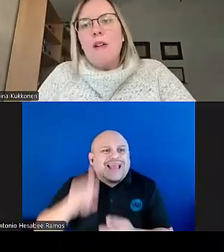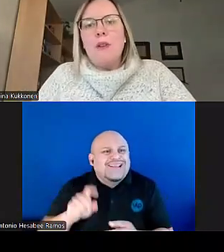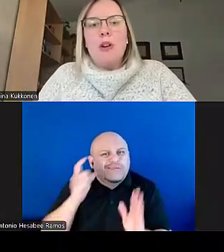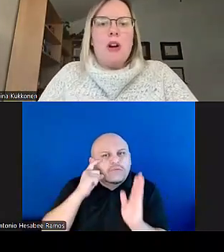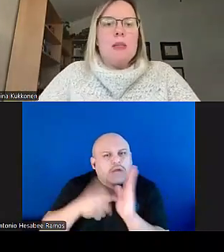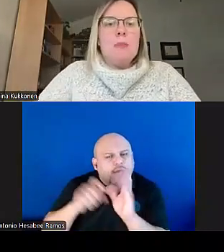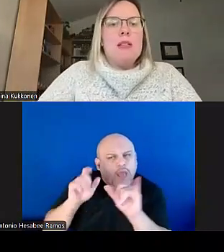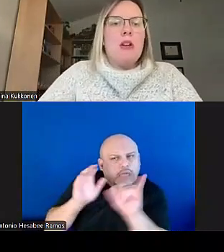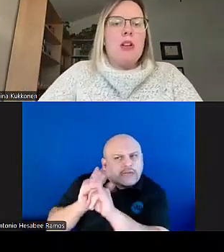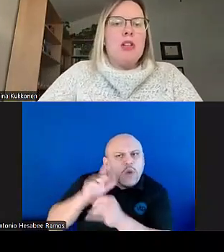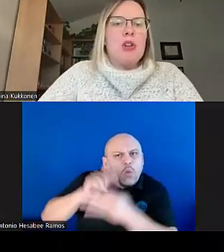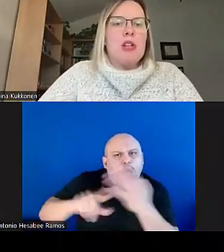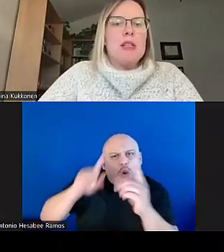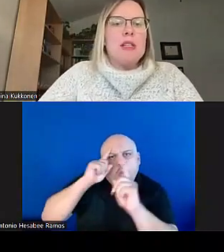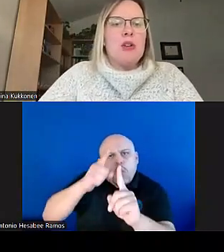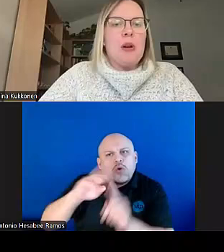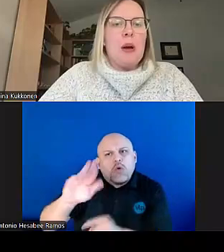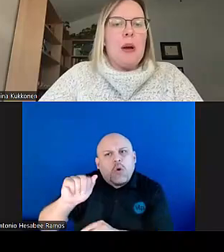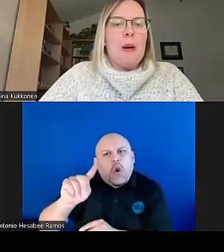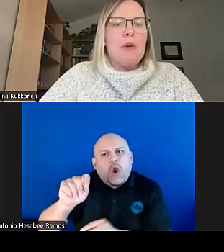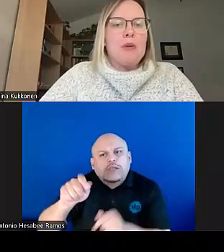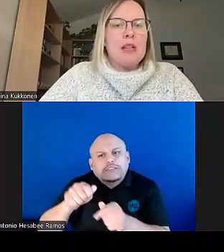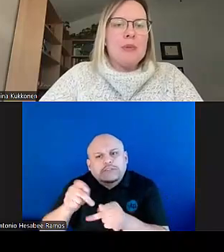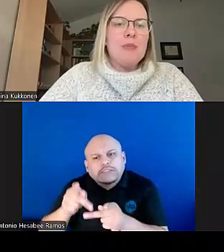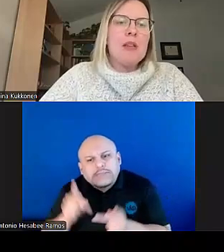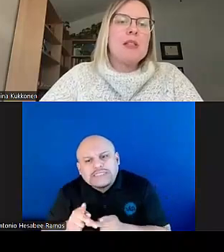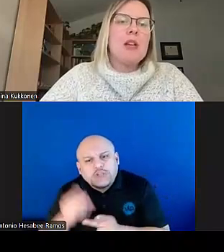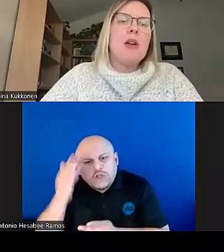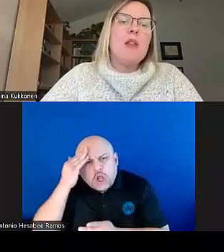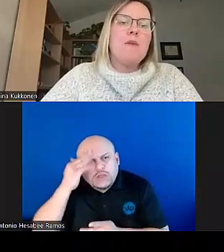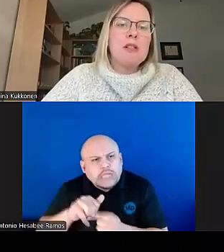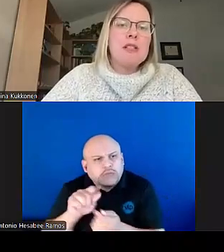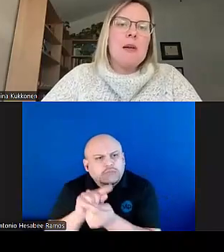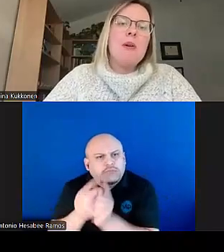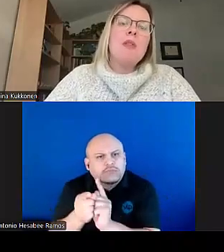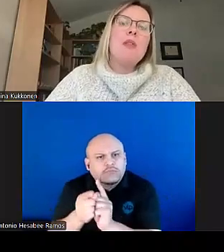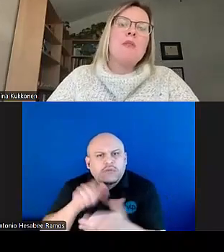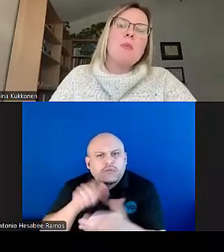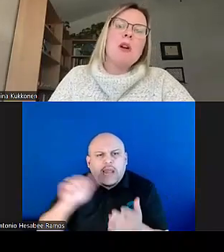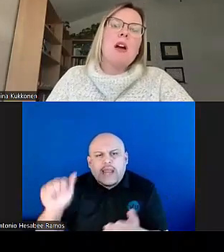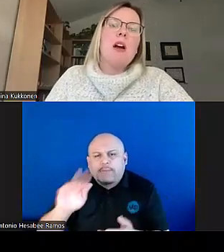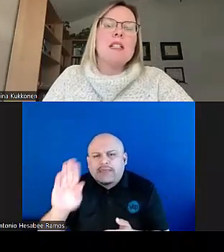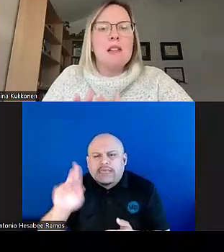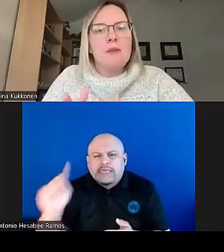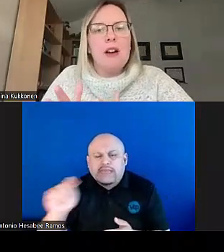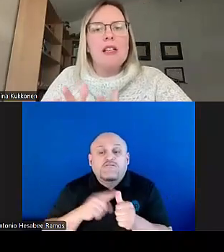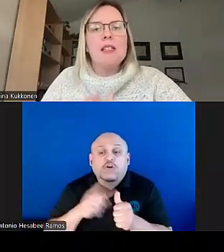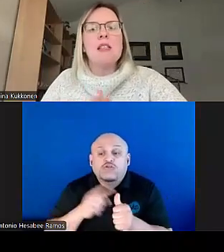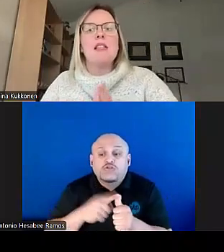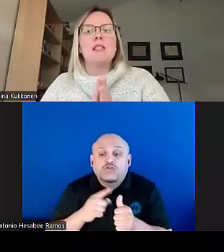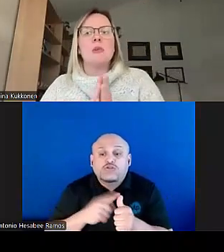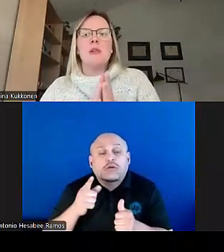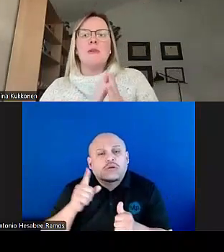of your arts-based knowledge translation process. In the first step, the framework identifies these